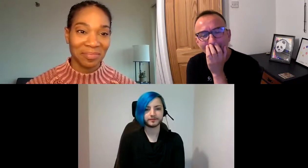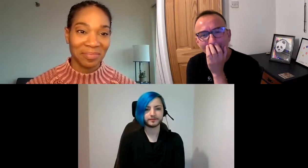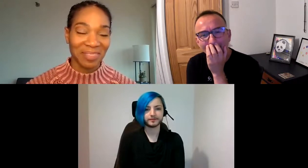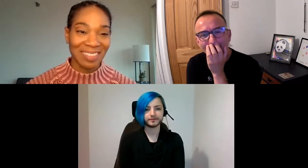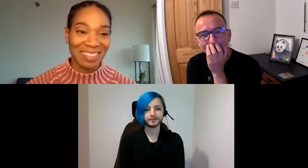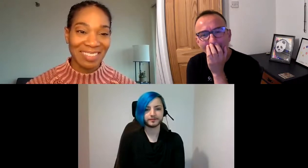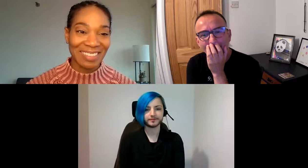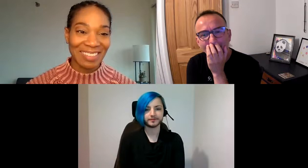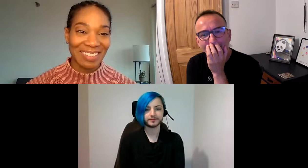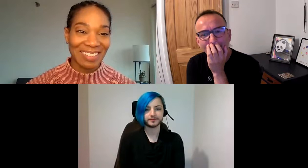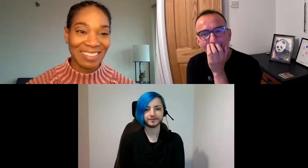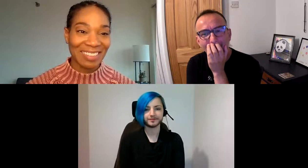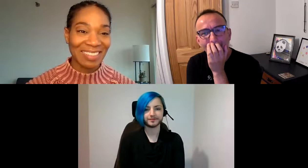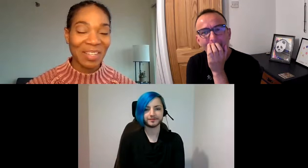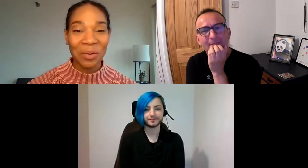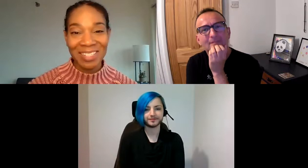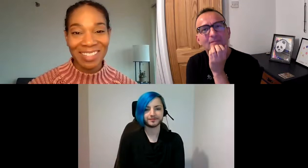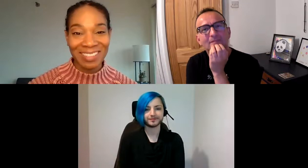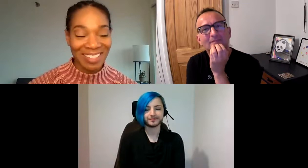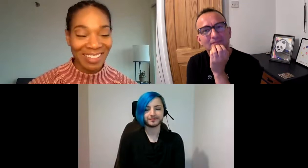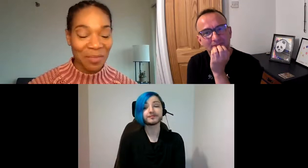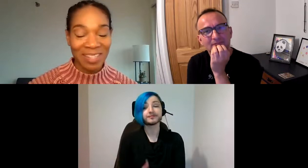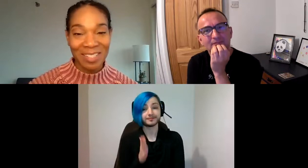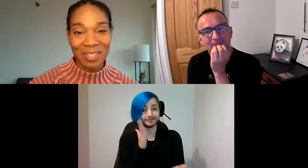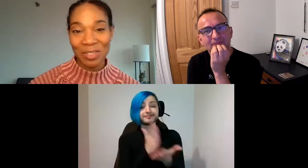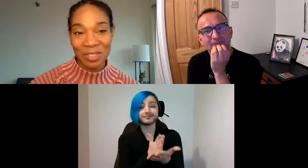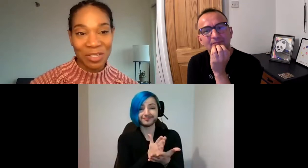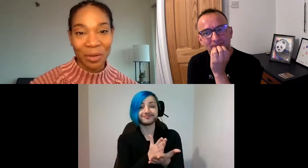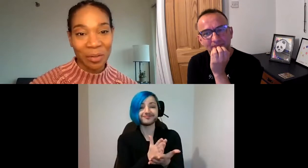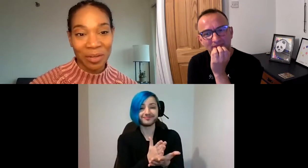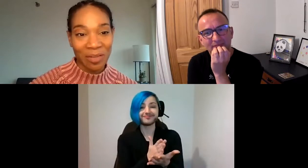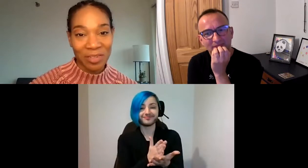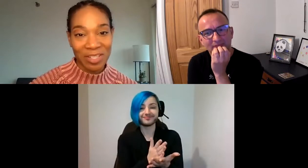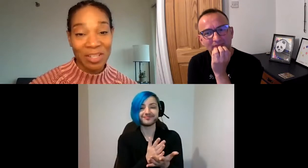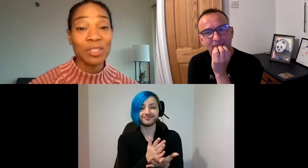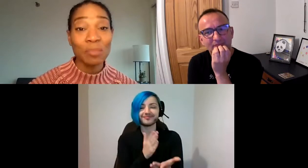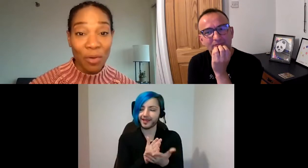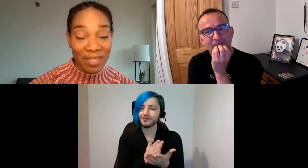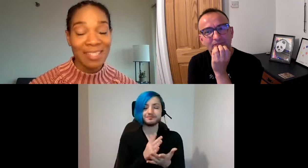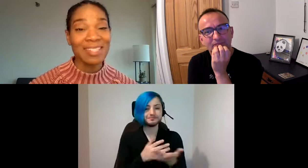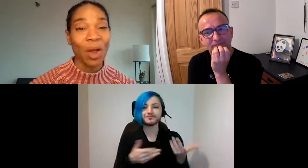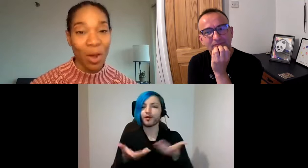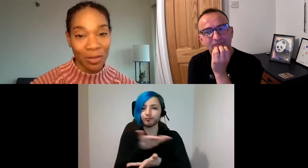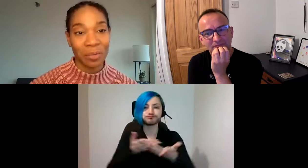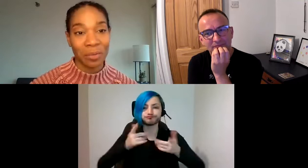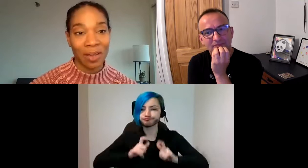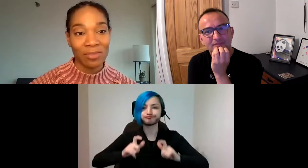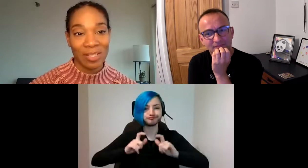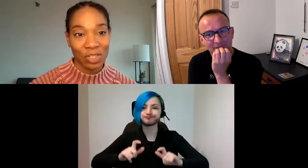ongoing conversation with identity. Understanding that its, it varies and its personal and